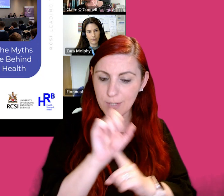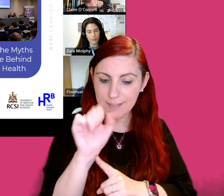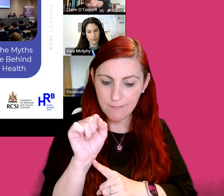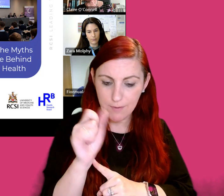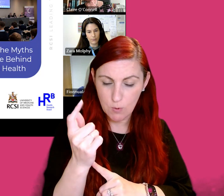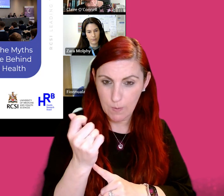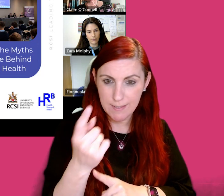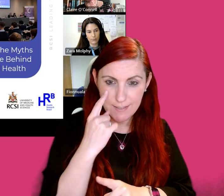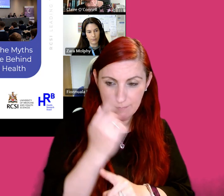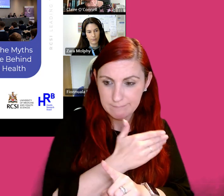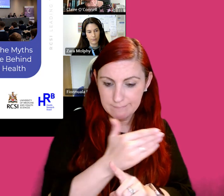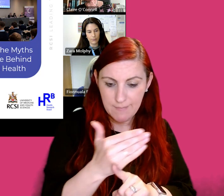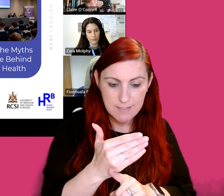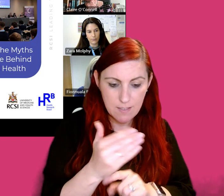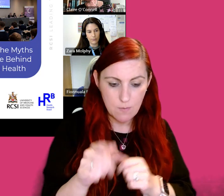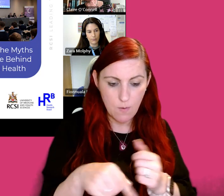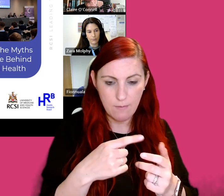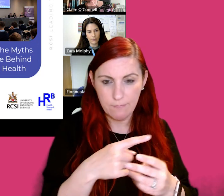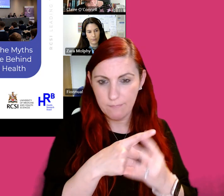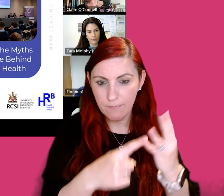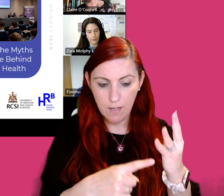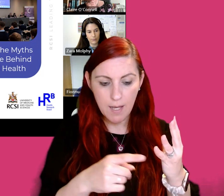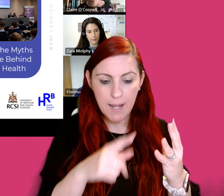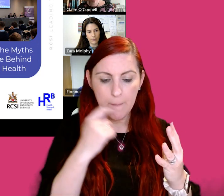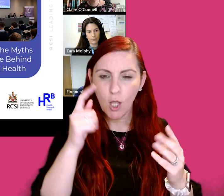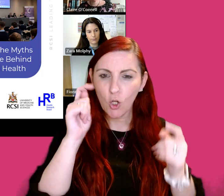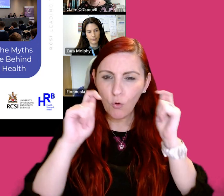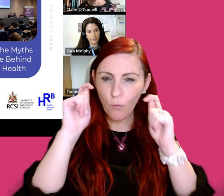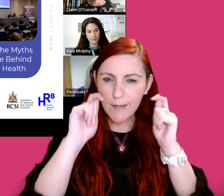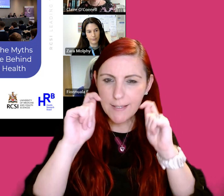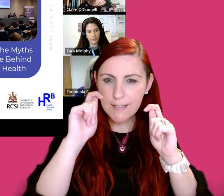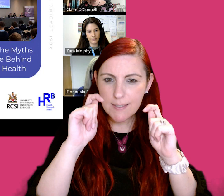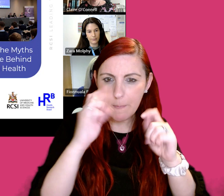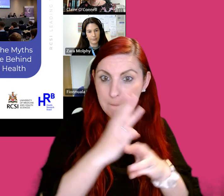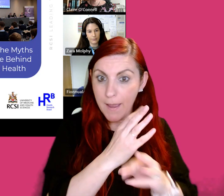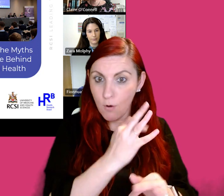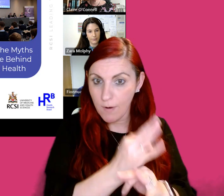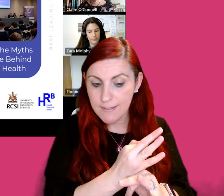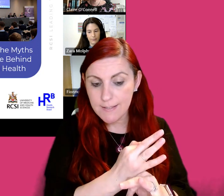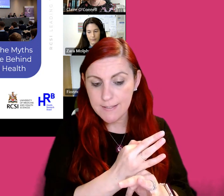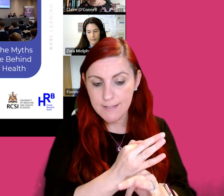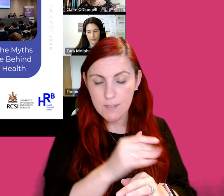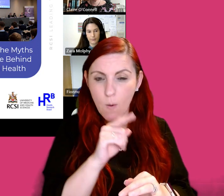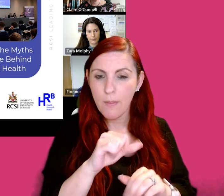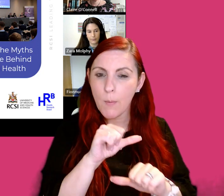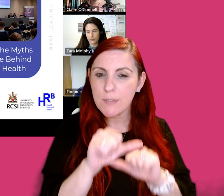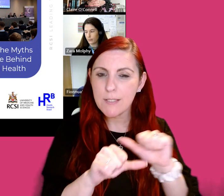worked on uh the first one is curious parents uh which was a series of short animated films that